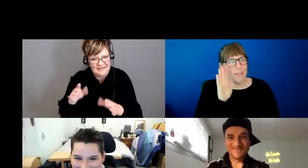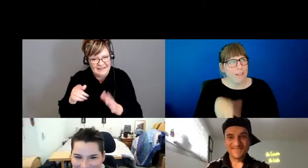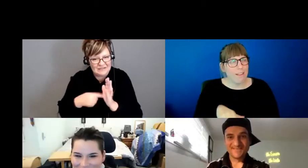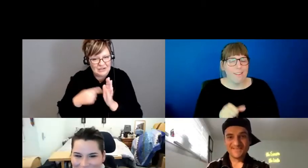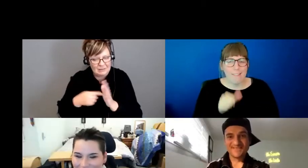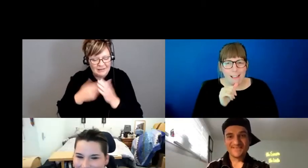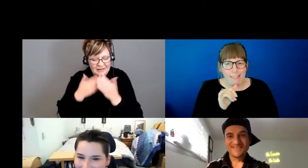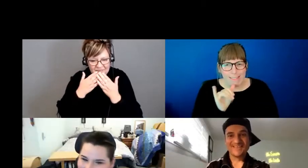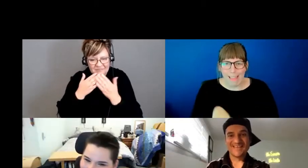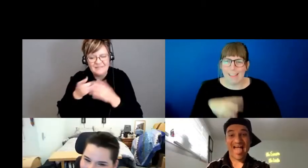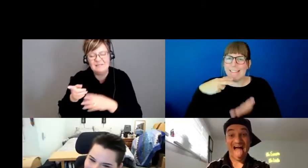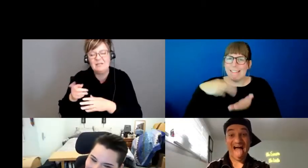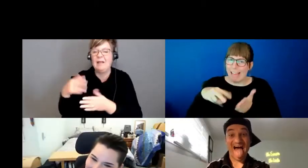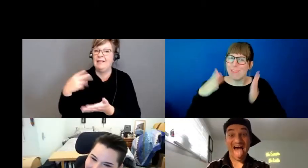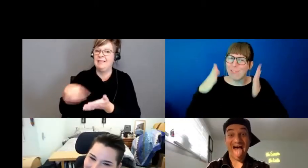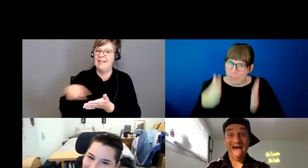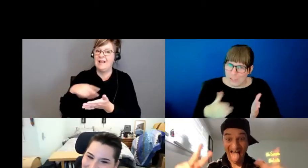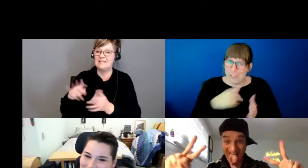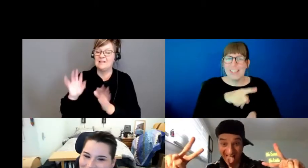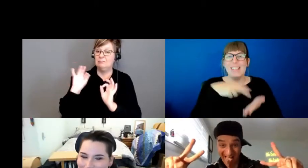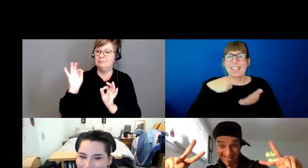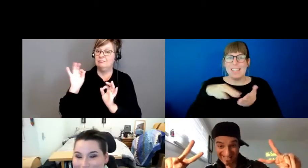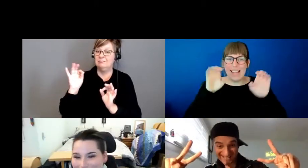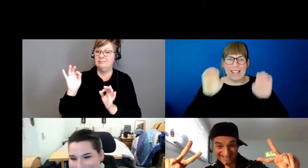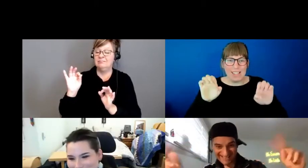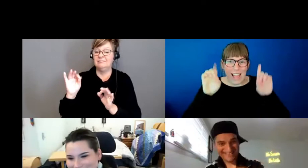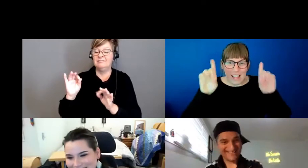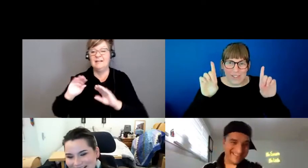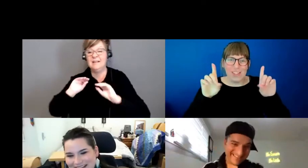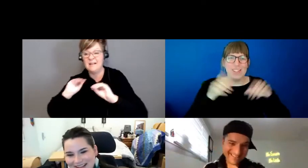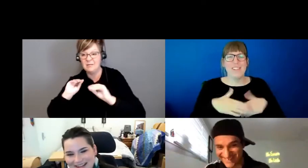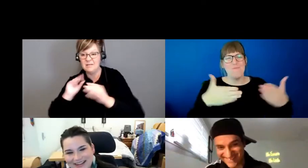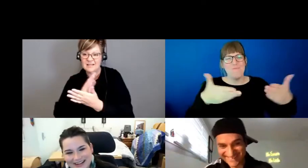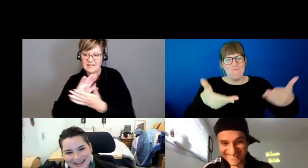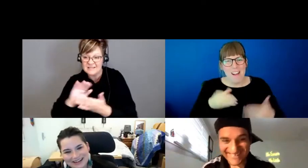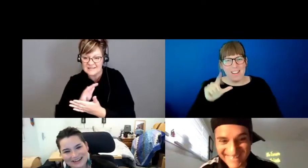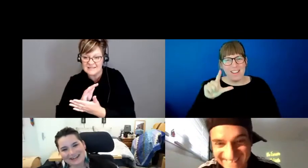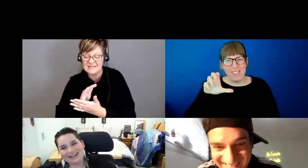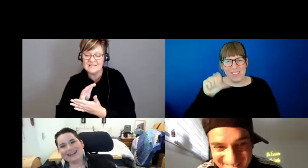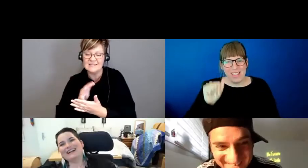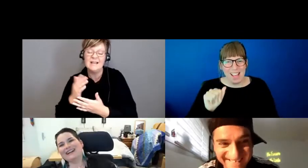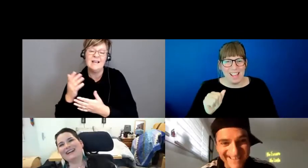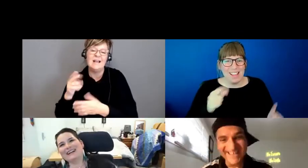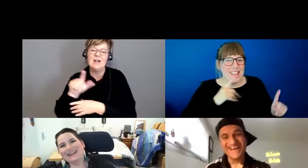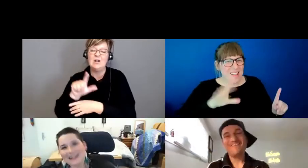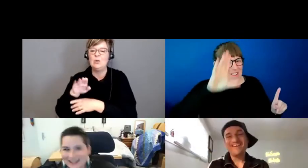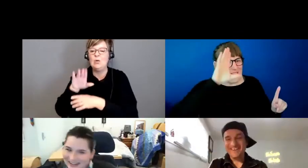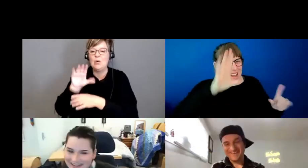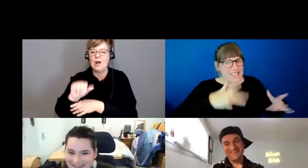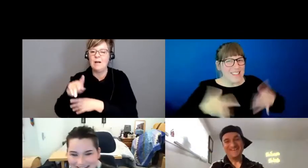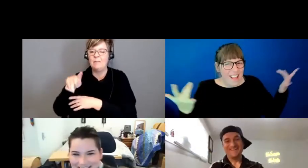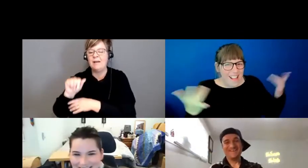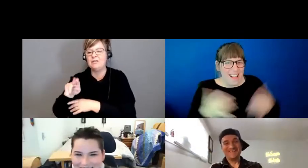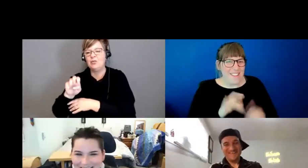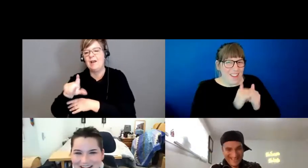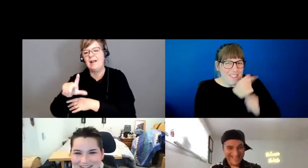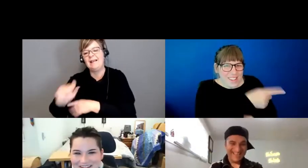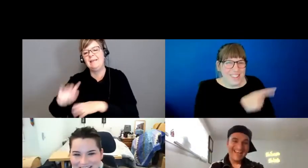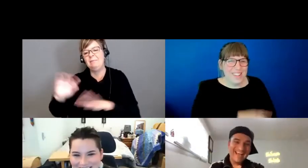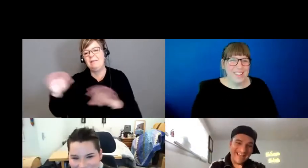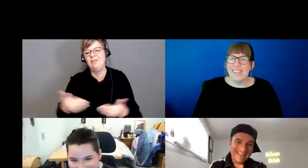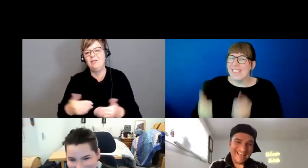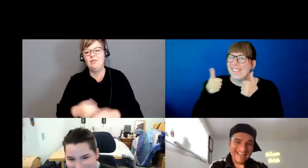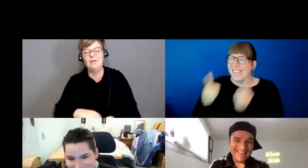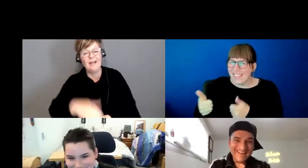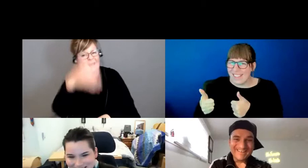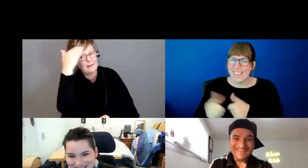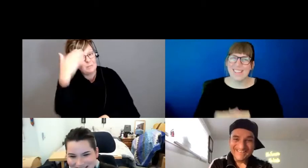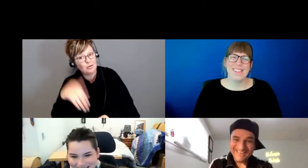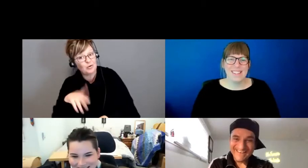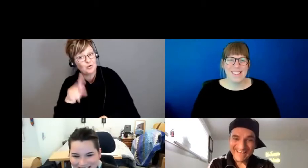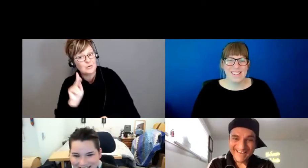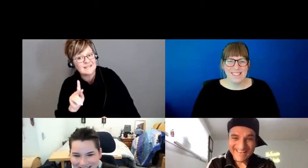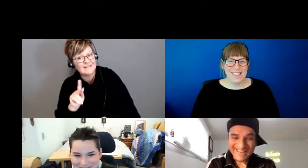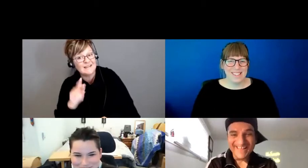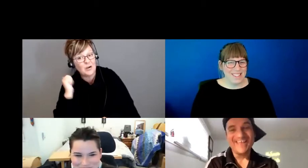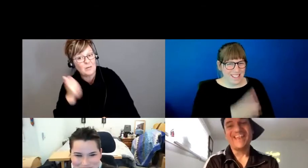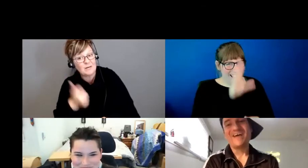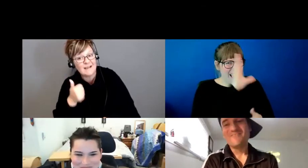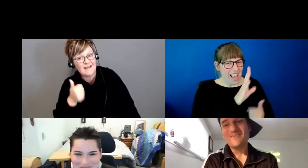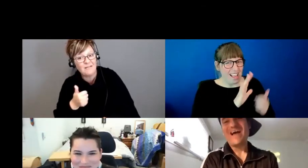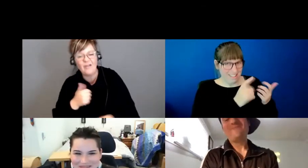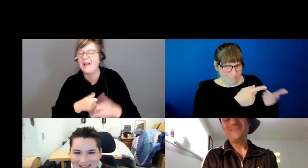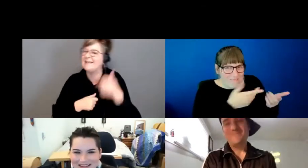HOW ARE YOU? >> Luca: WHAT'S UP. HOW ARE YOU? >> Kristina: I'M GOOD. >> Luca: I'M SO HAPPY